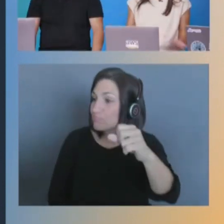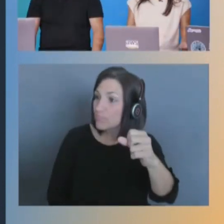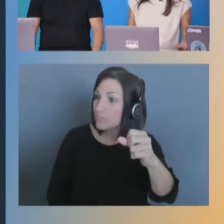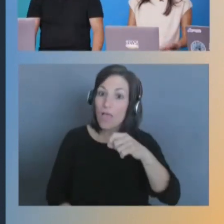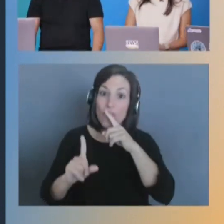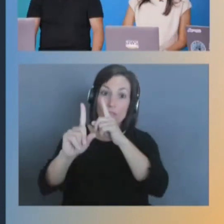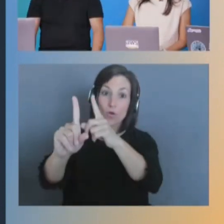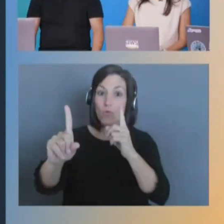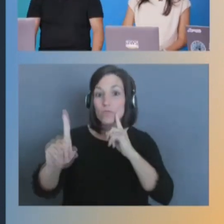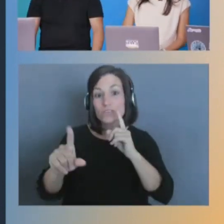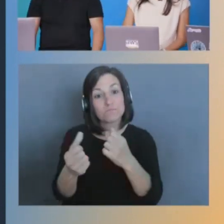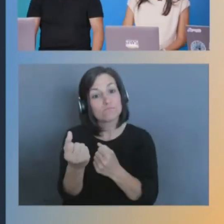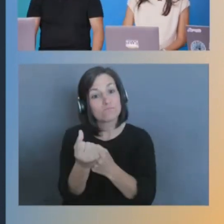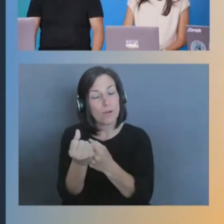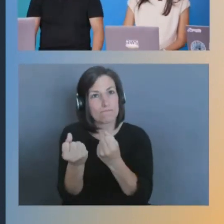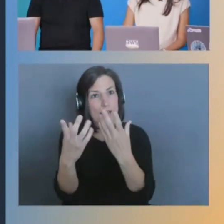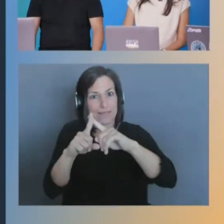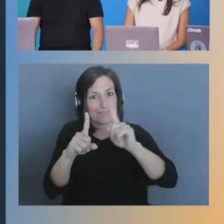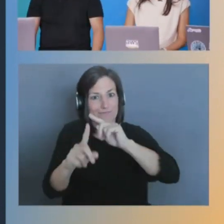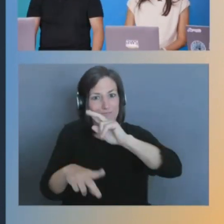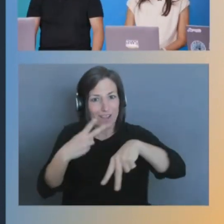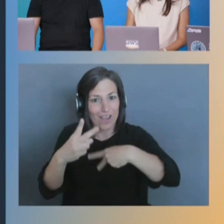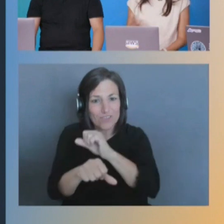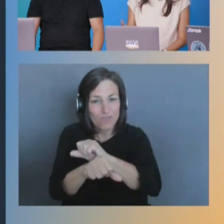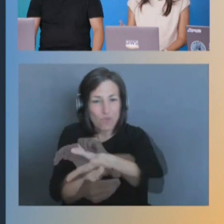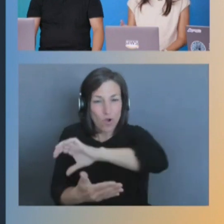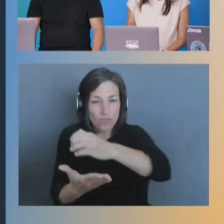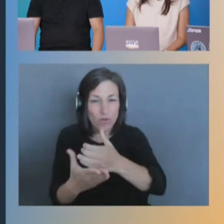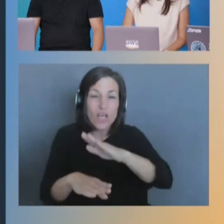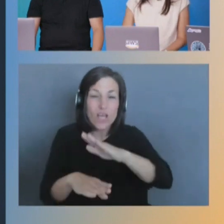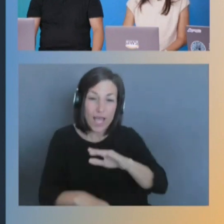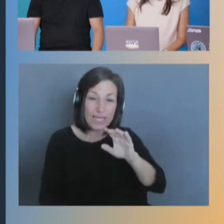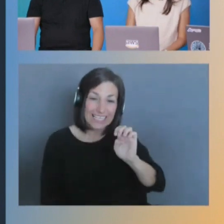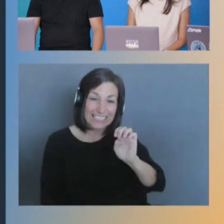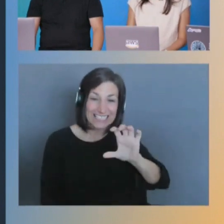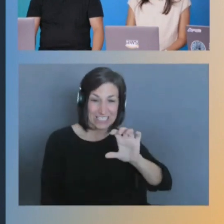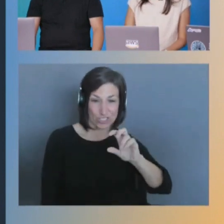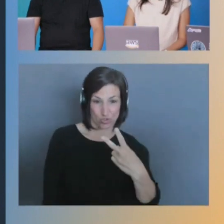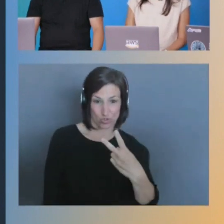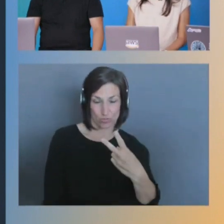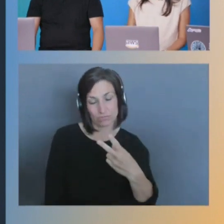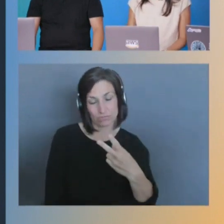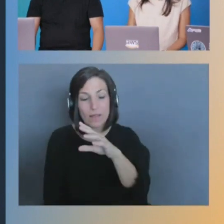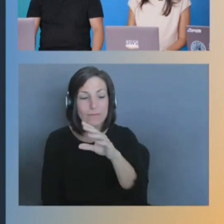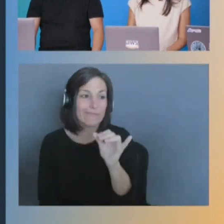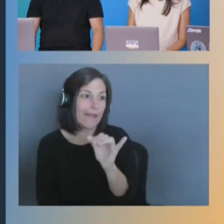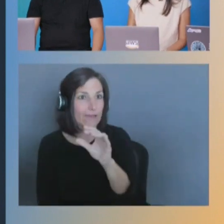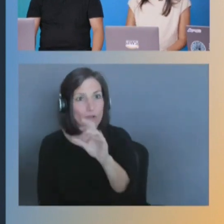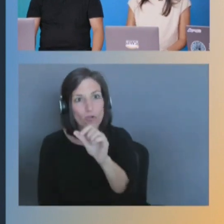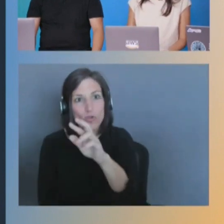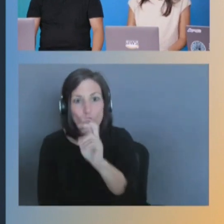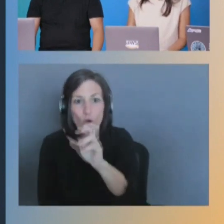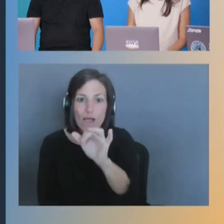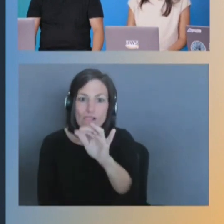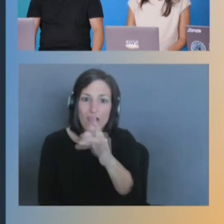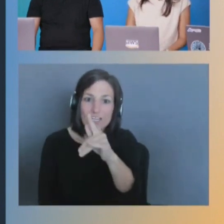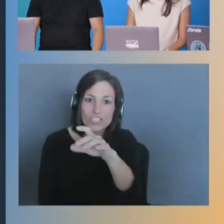a wide variety of workloads on EC2. Some good examples are Coralogix. They transitioned their Elasticsearch nodes,